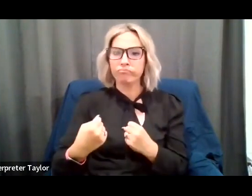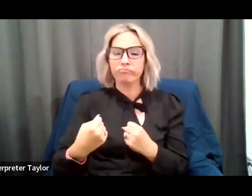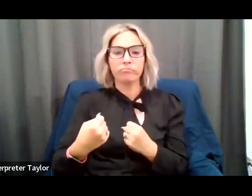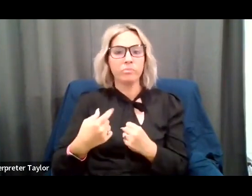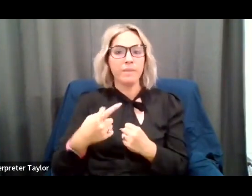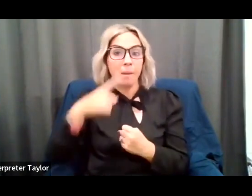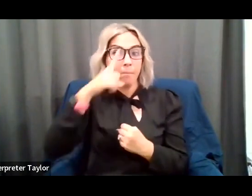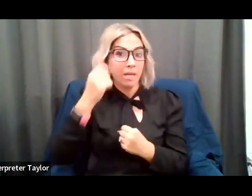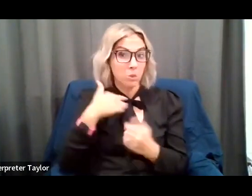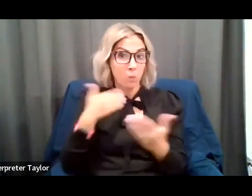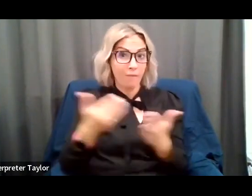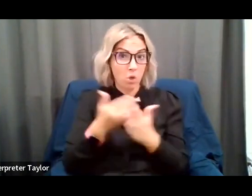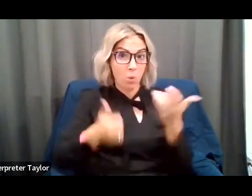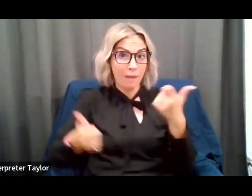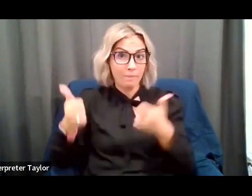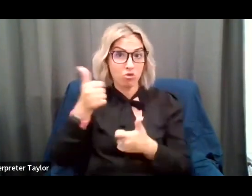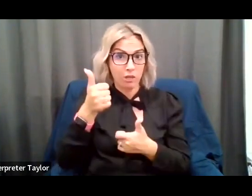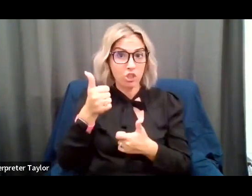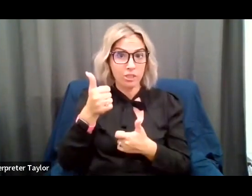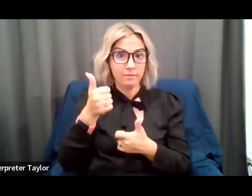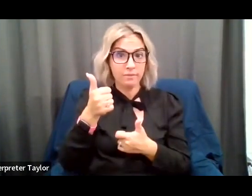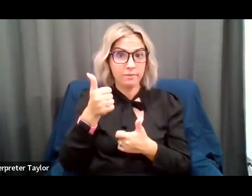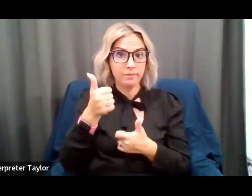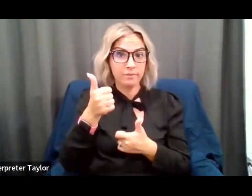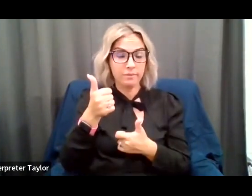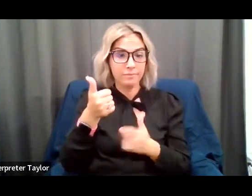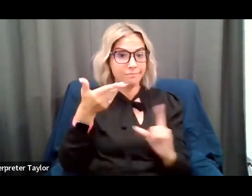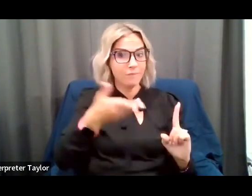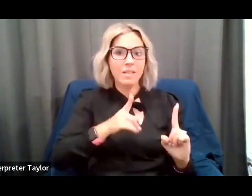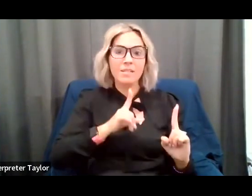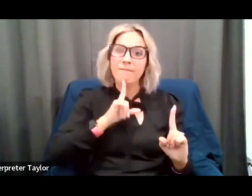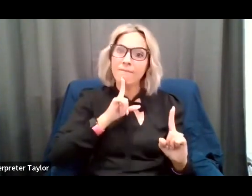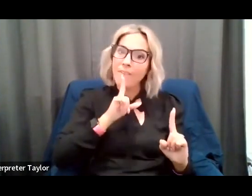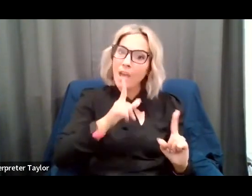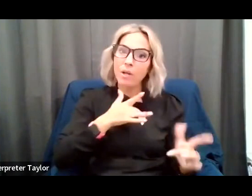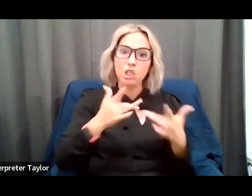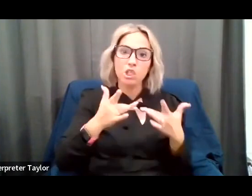have a new Administration, who is very much concerned about bringing